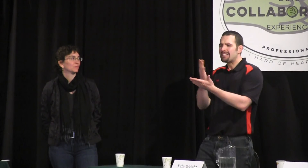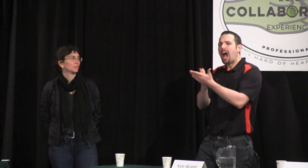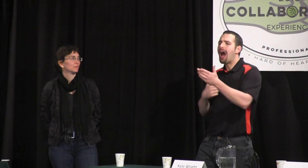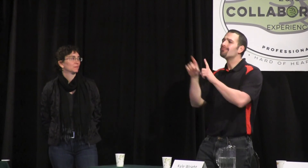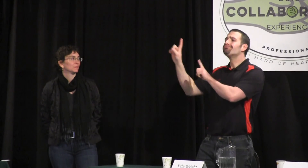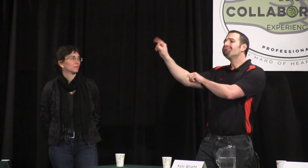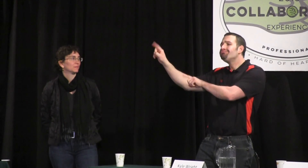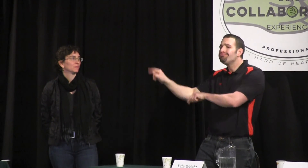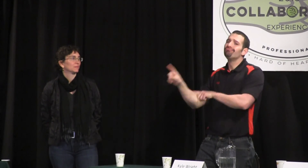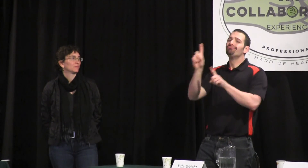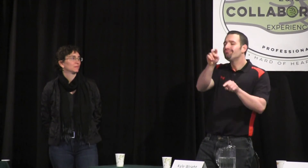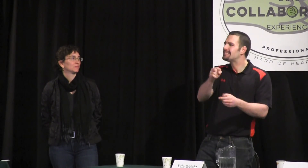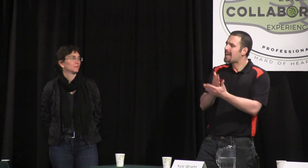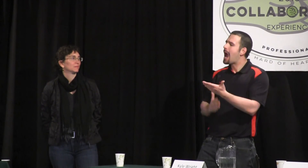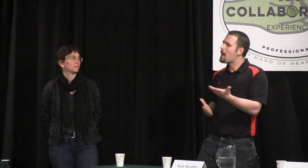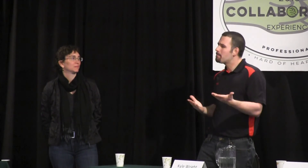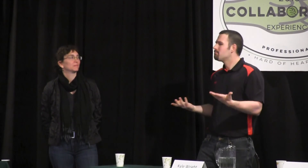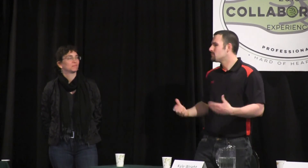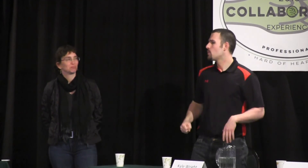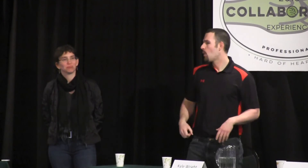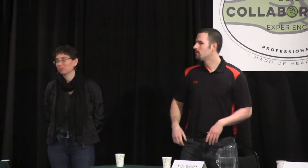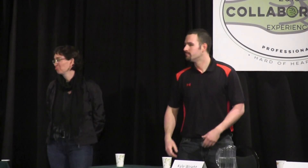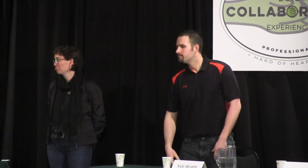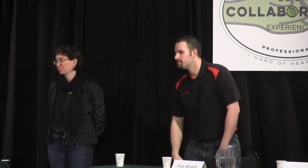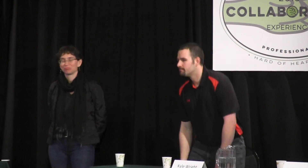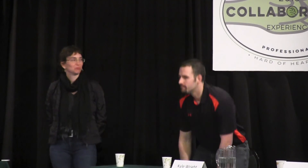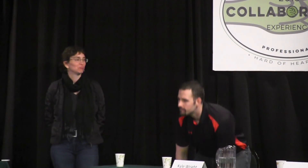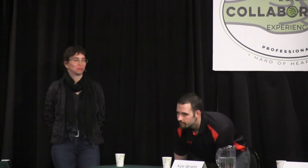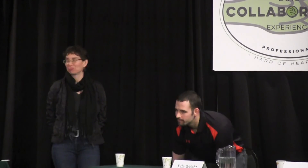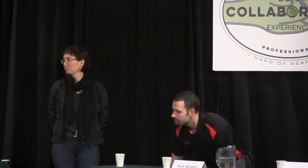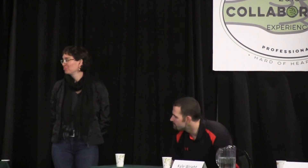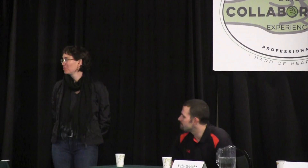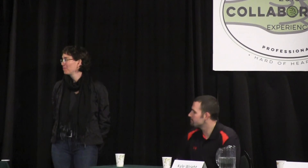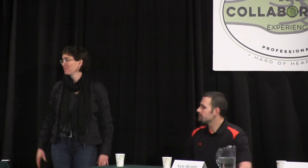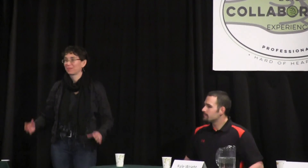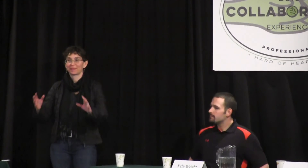the Internet's a great way to figure out what's going on in the community and go to those things. Yeah.